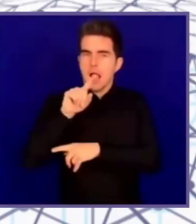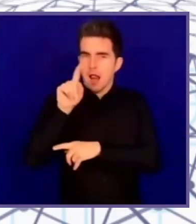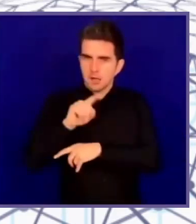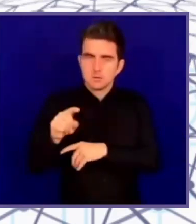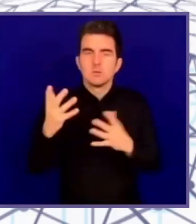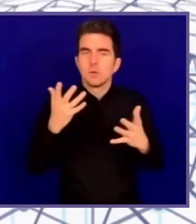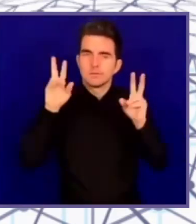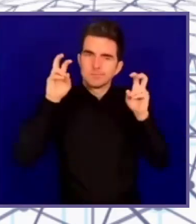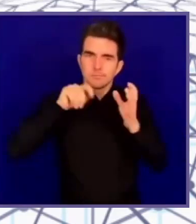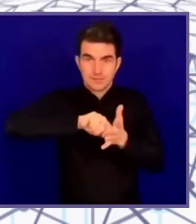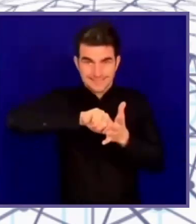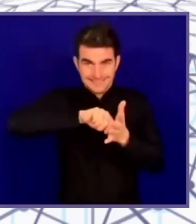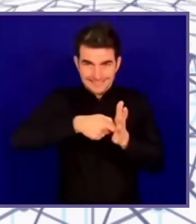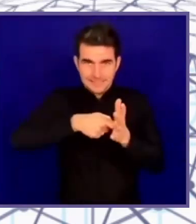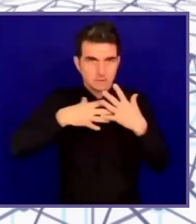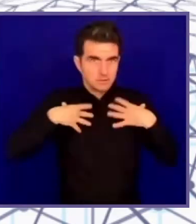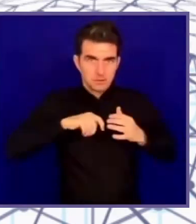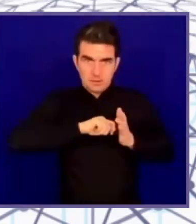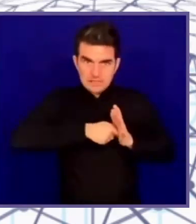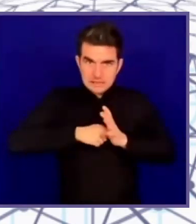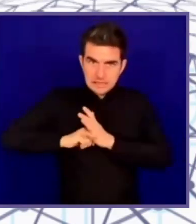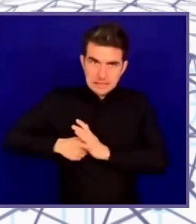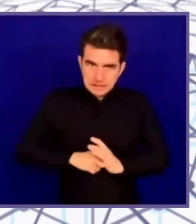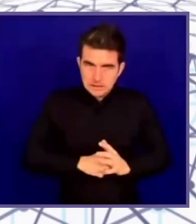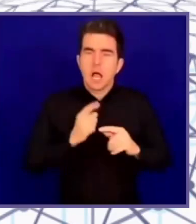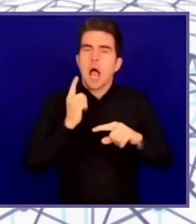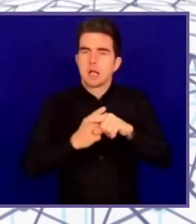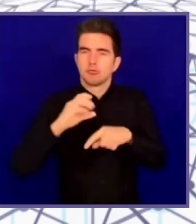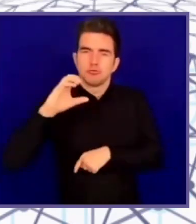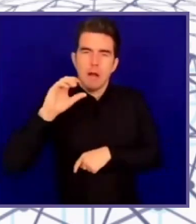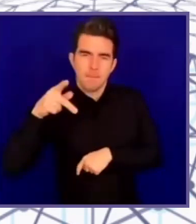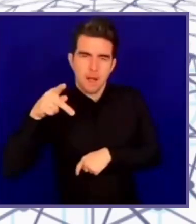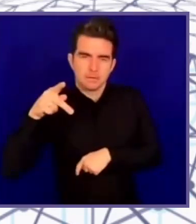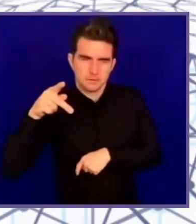with texting if you address accessibility issues with the most people the most need,